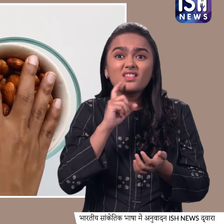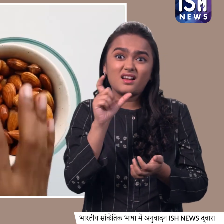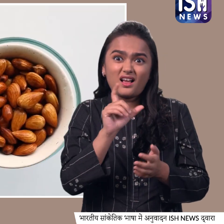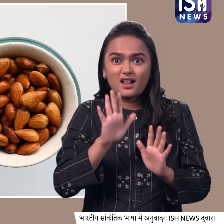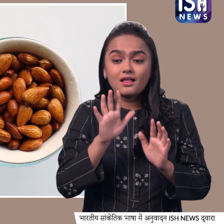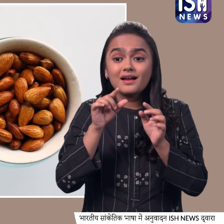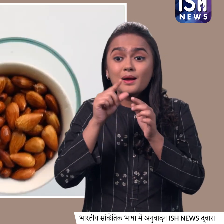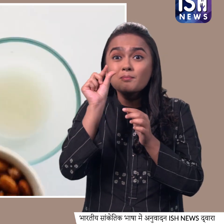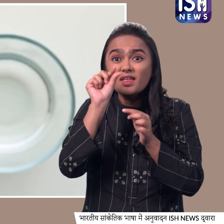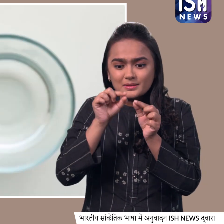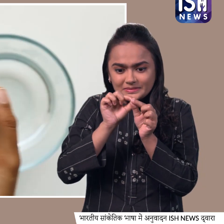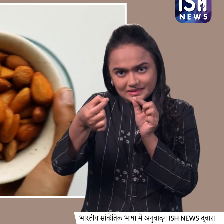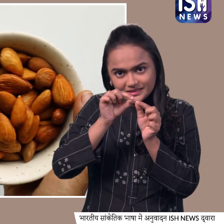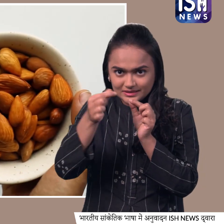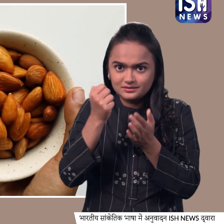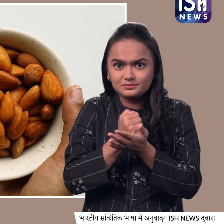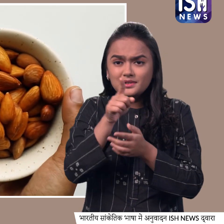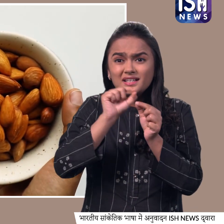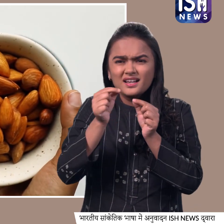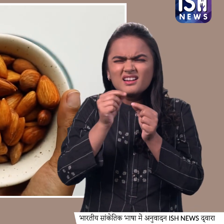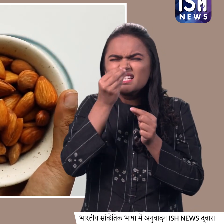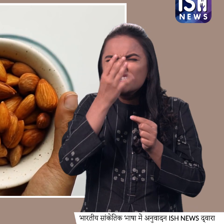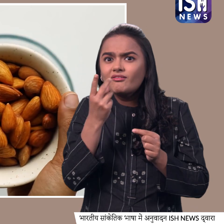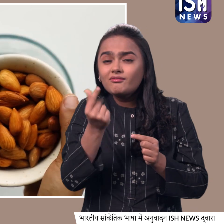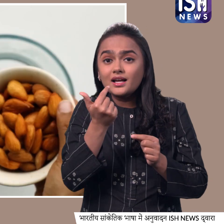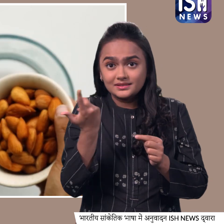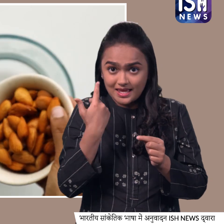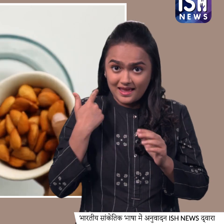So we have to peel the almonds. There is an easy way to peel the almonds.